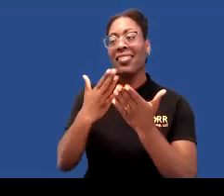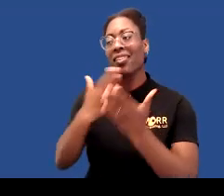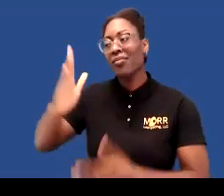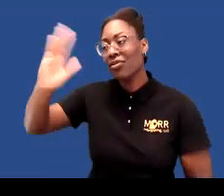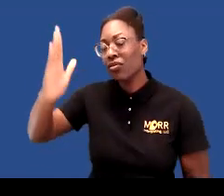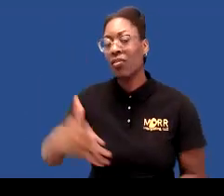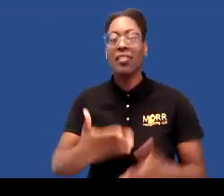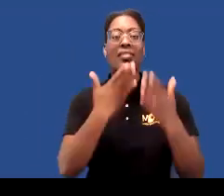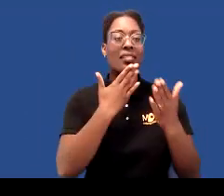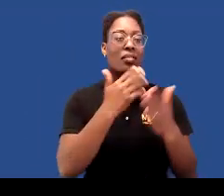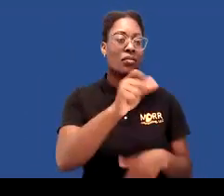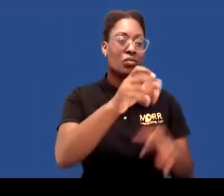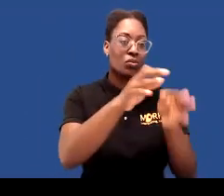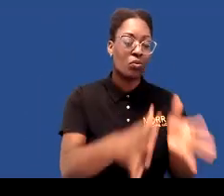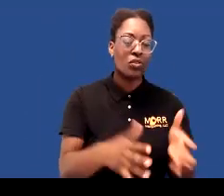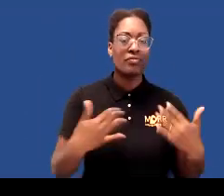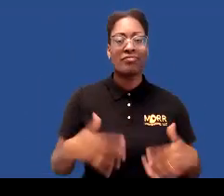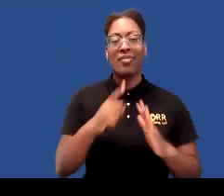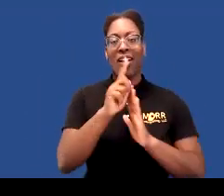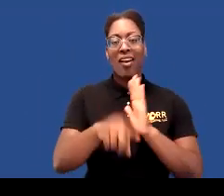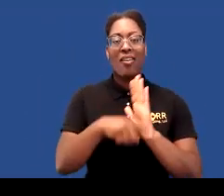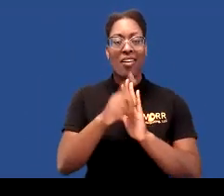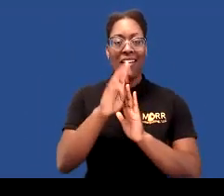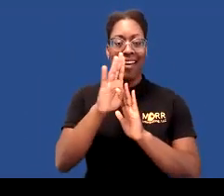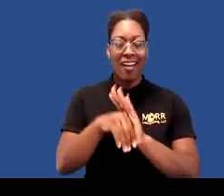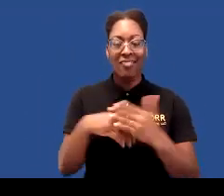and we will let you all return to your days. Thanks so much.